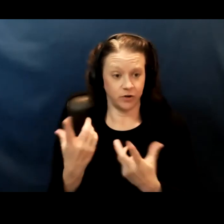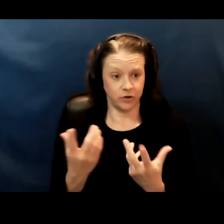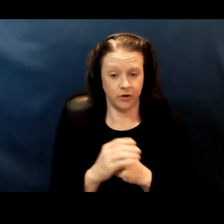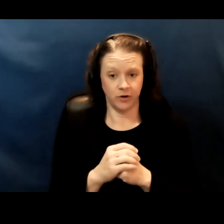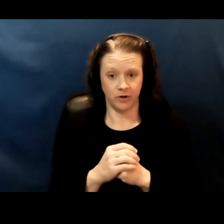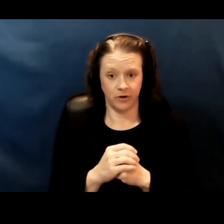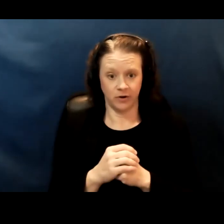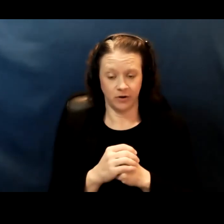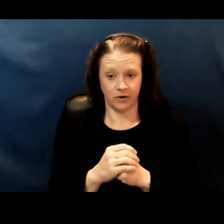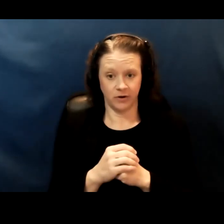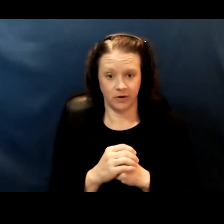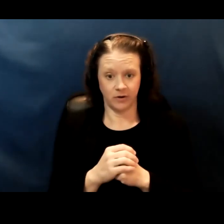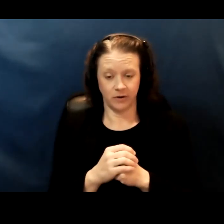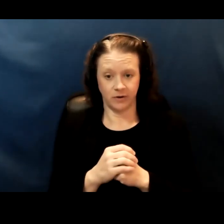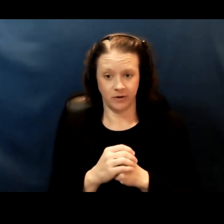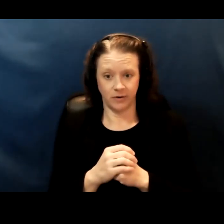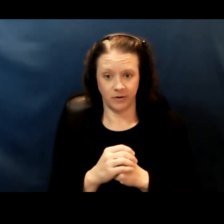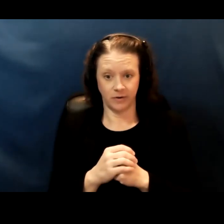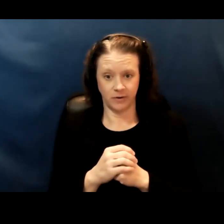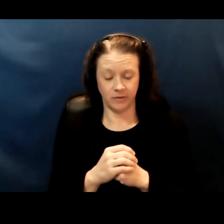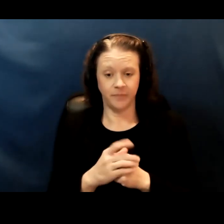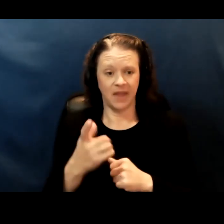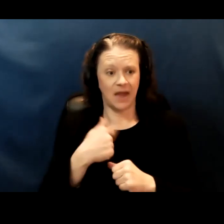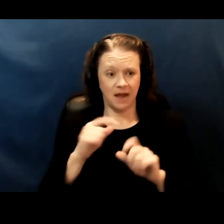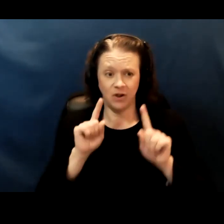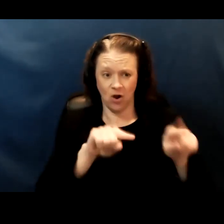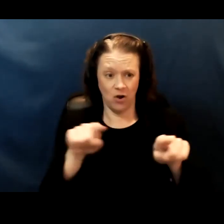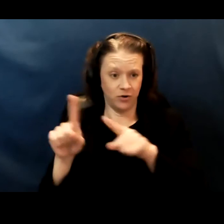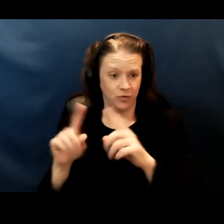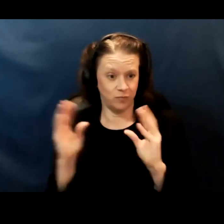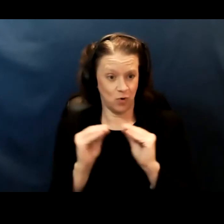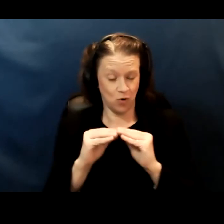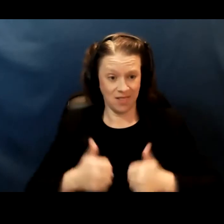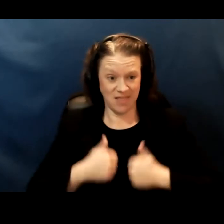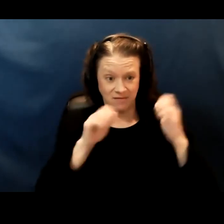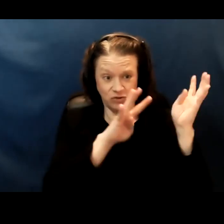my life. And most of them virtually have been accessible. Mostly